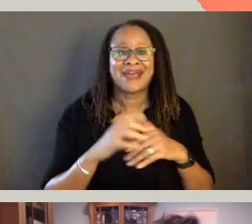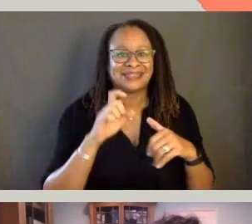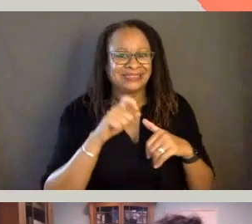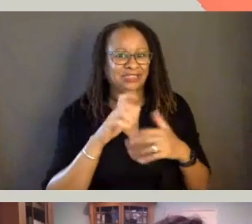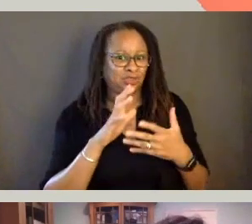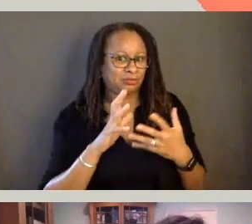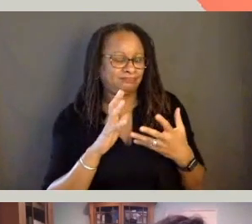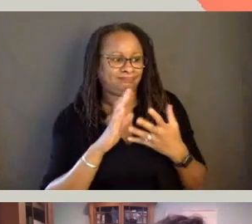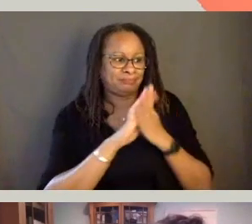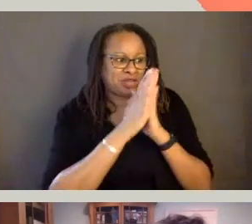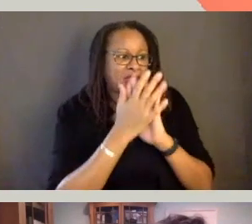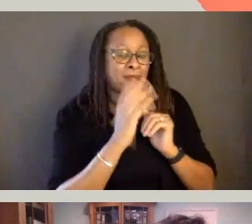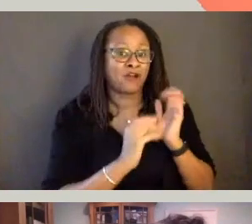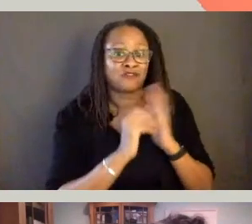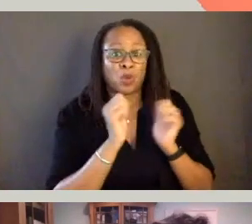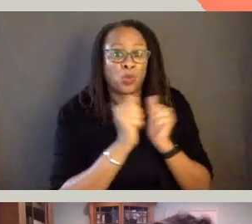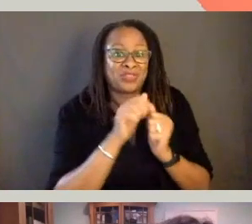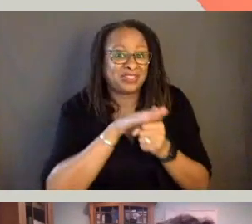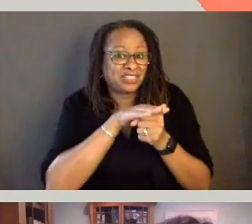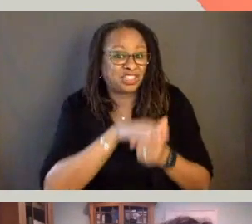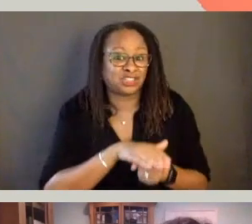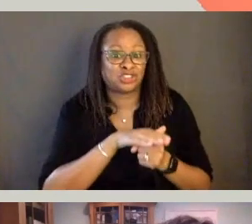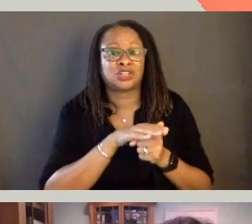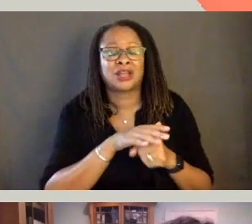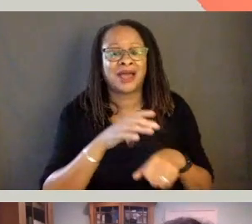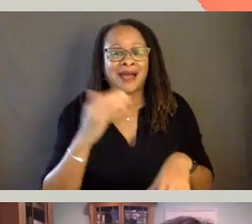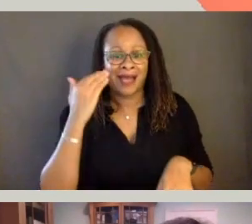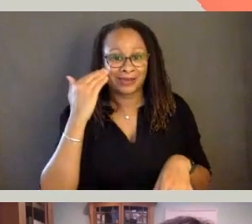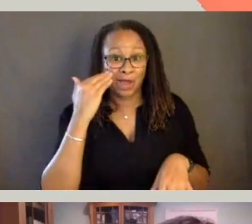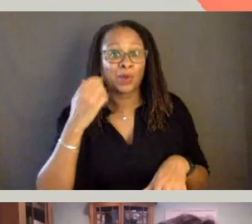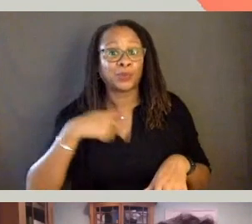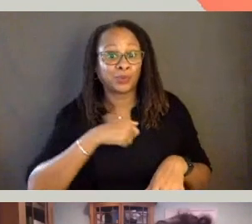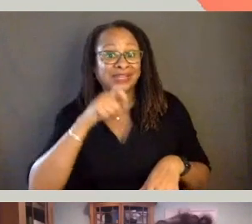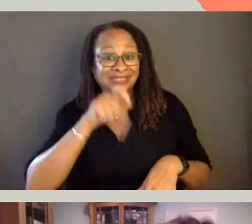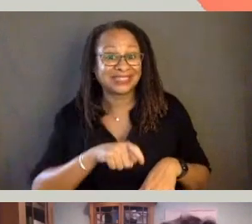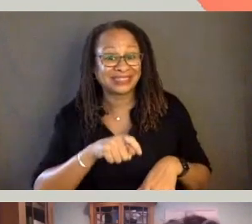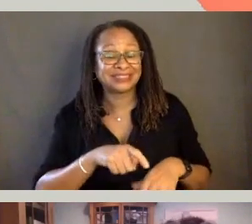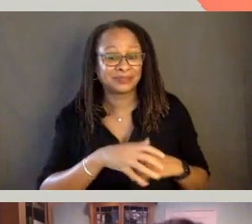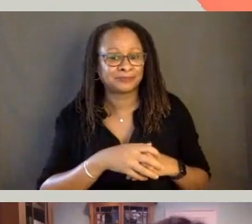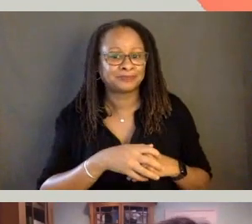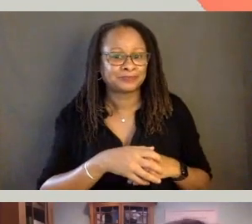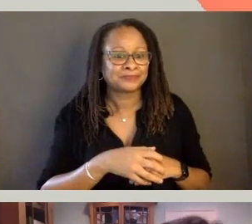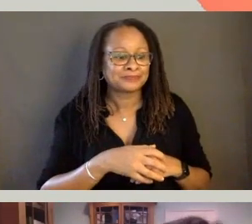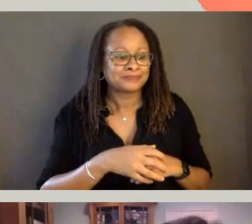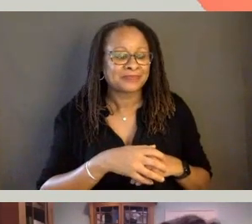with the tension of, I knew that we needed this. Like I knew that once this had passed